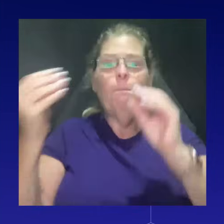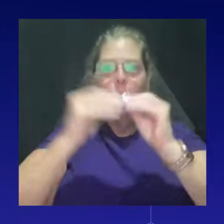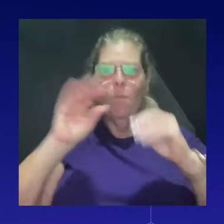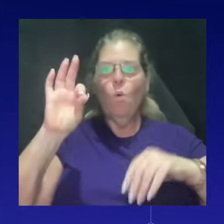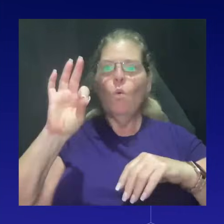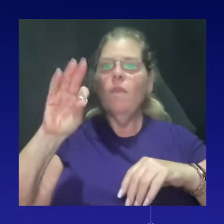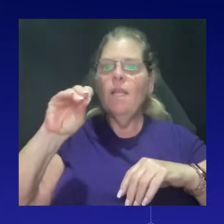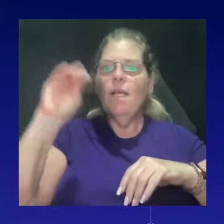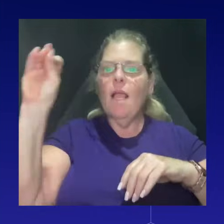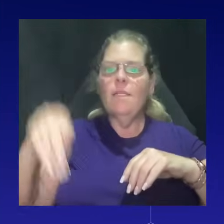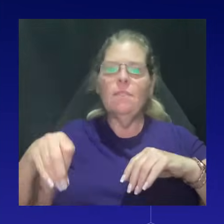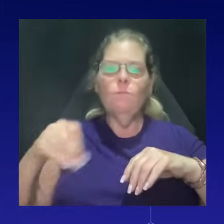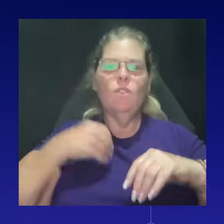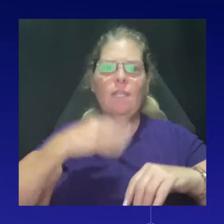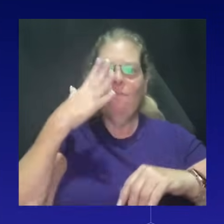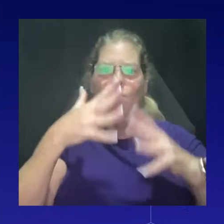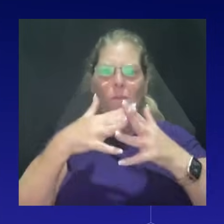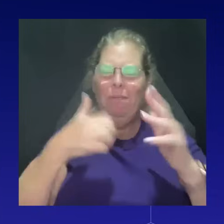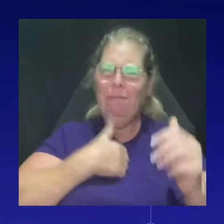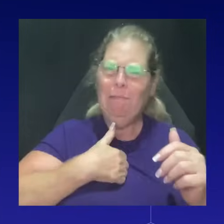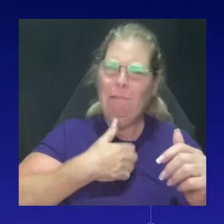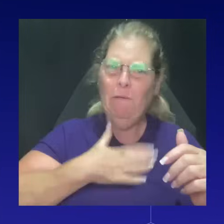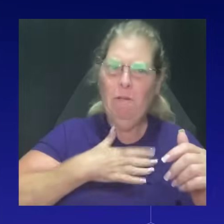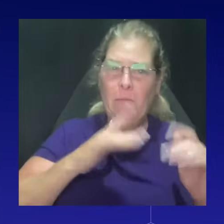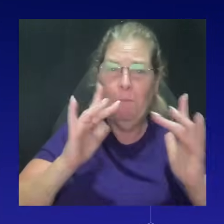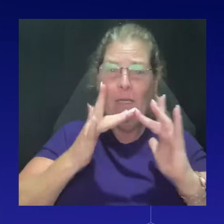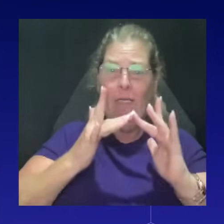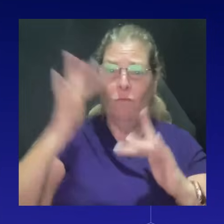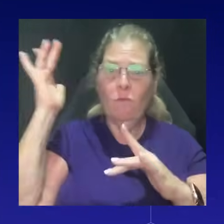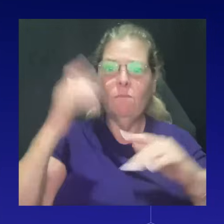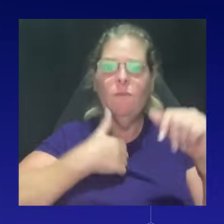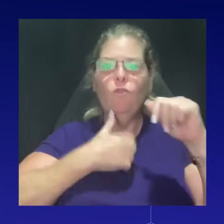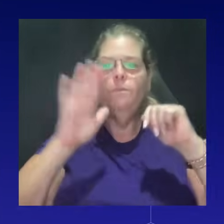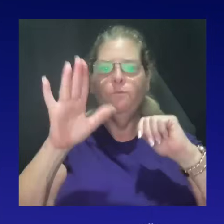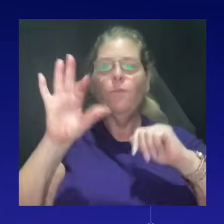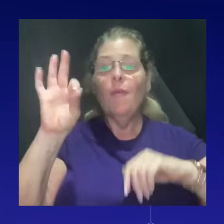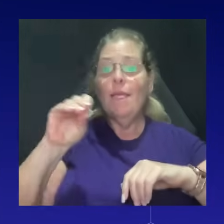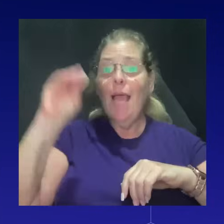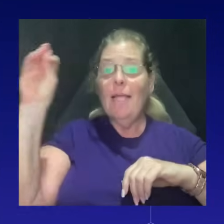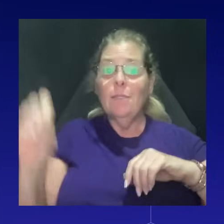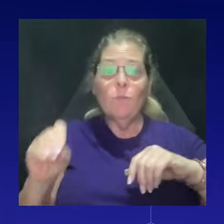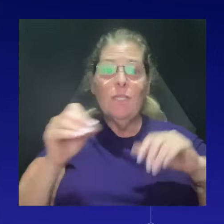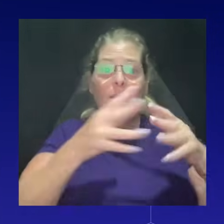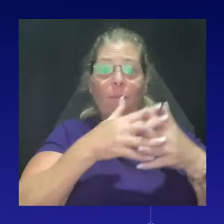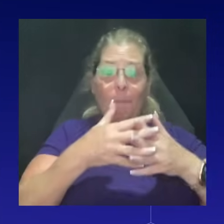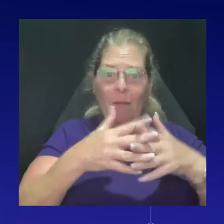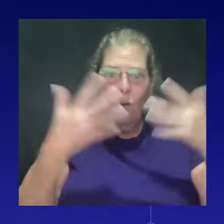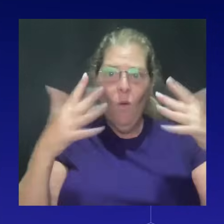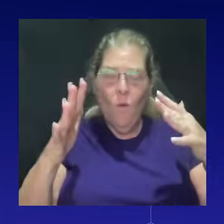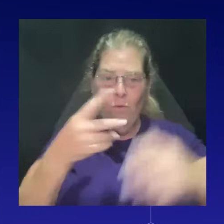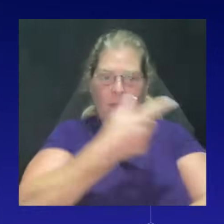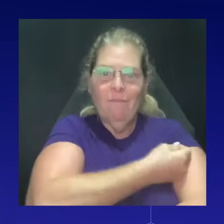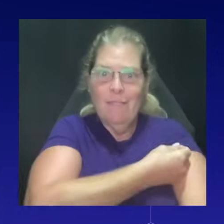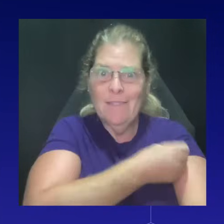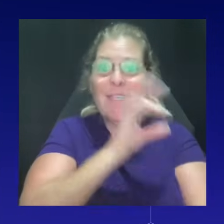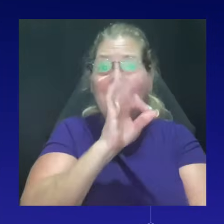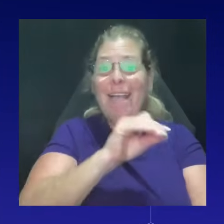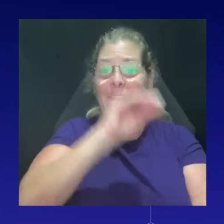had received a vaccine. Ninety percent of adult Black Americans had received a vaccine, 90 percent of Latino adult